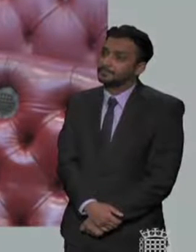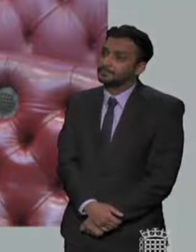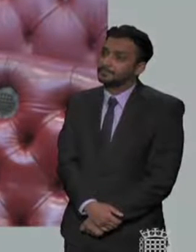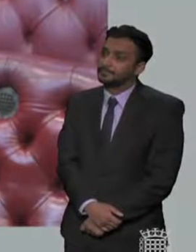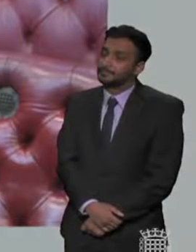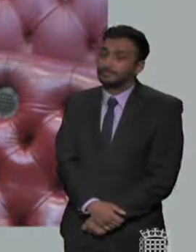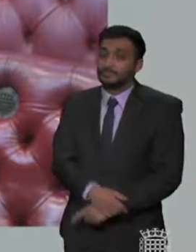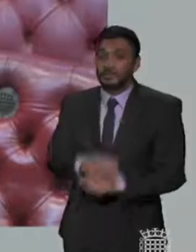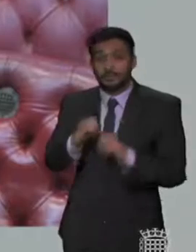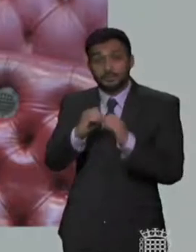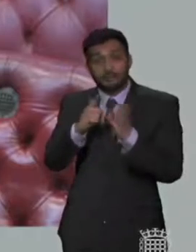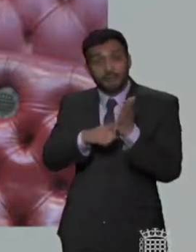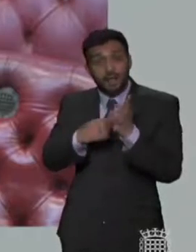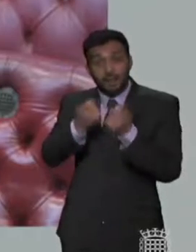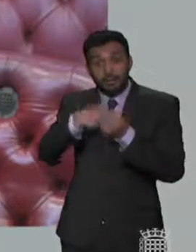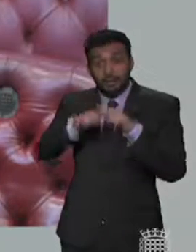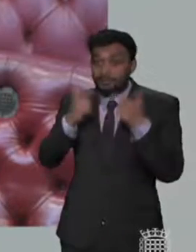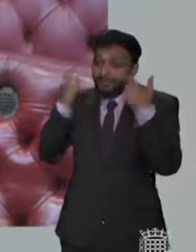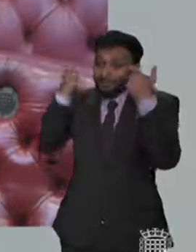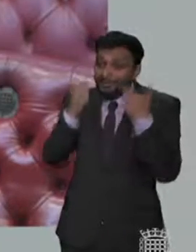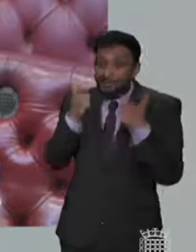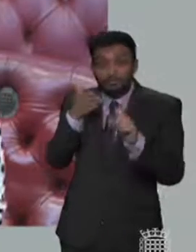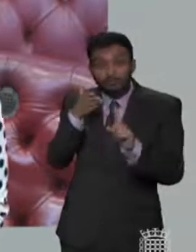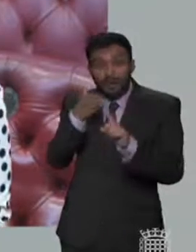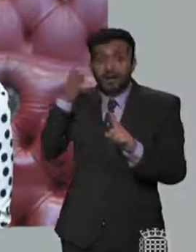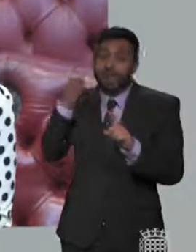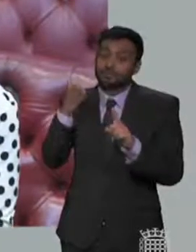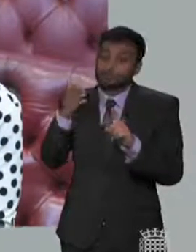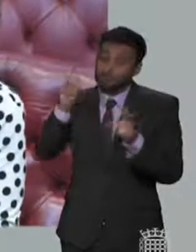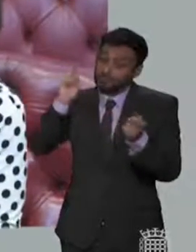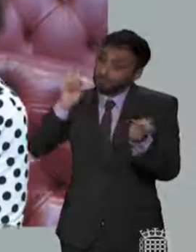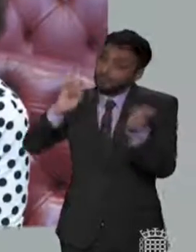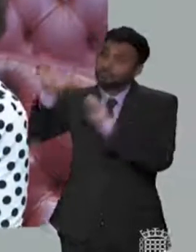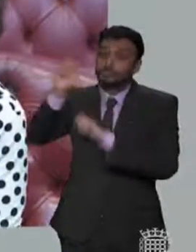because it will help to promote and facilitate its use whilst the other measures in the bill will